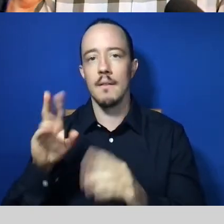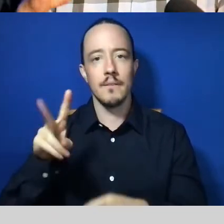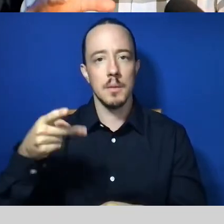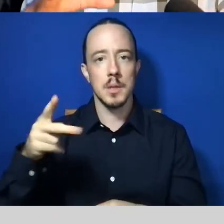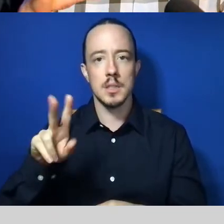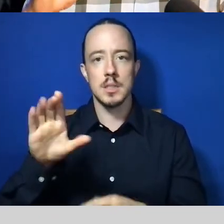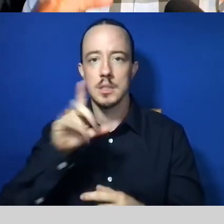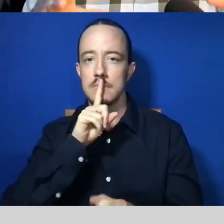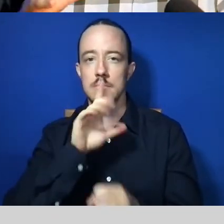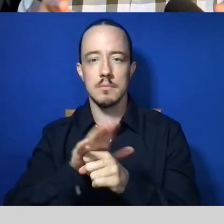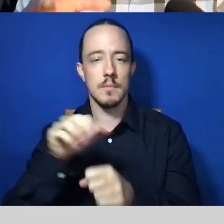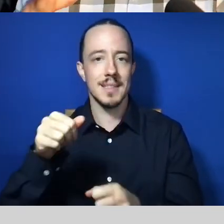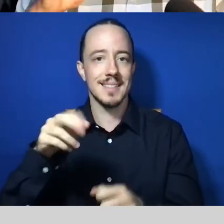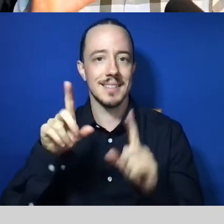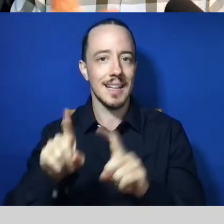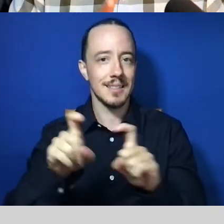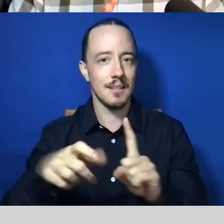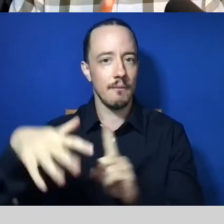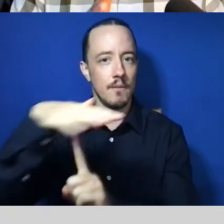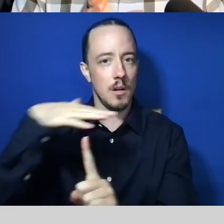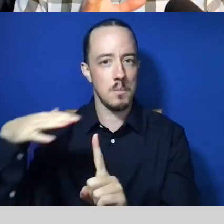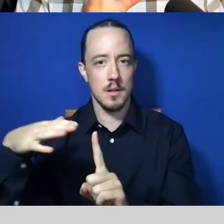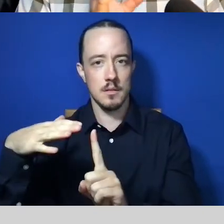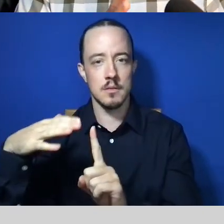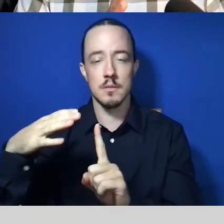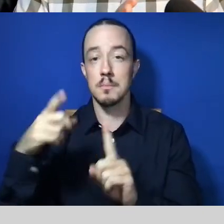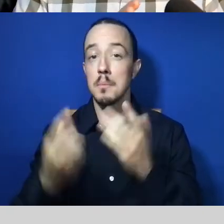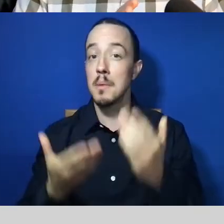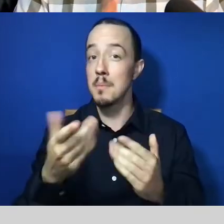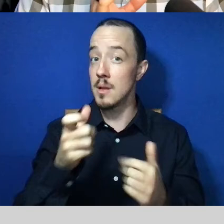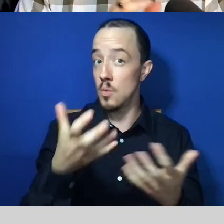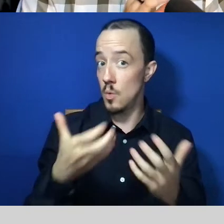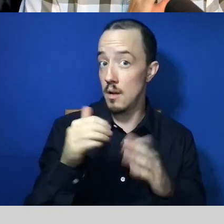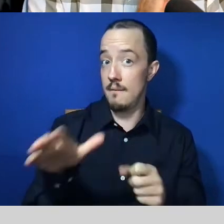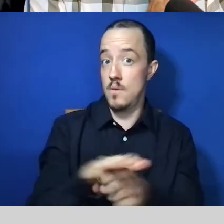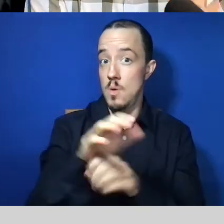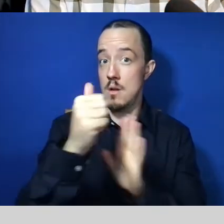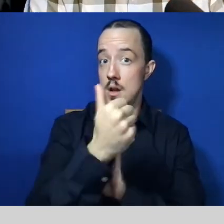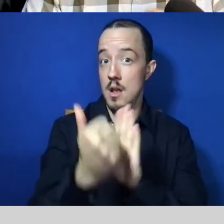or not just a VPC, but a full account in Amazon dedicated to your SandBox environment